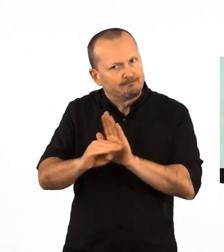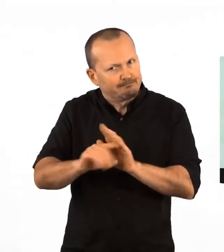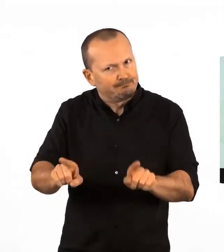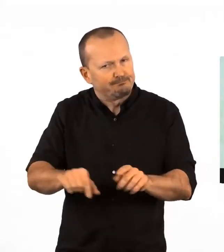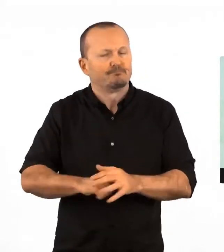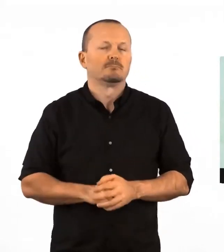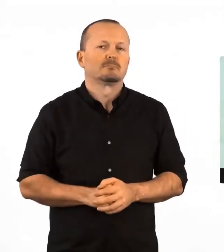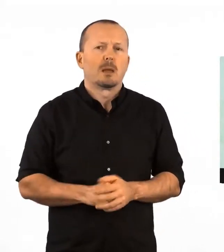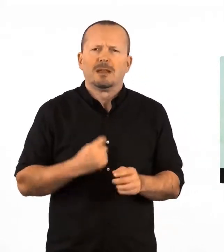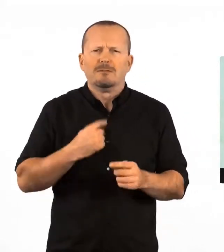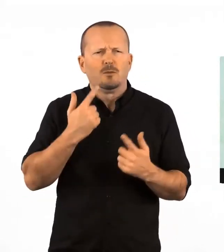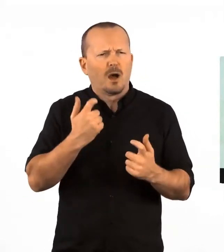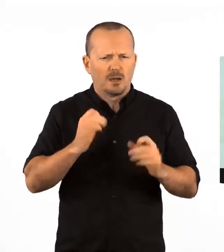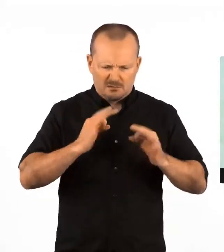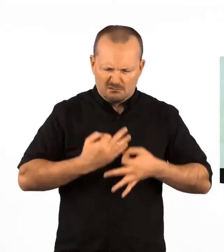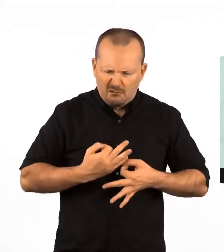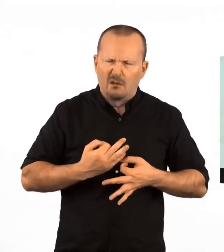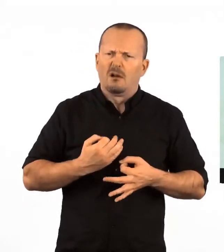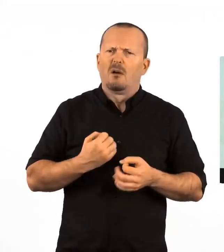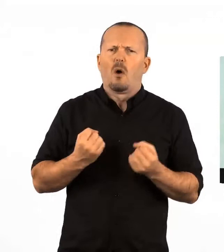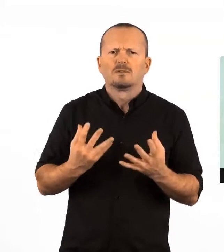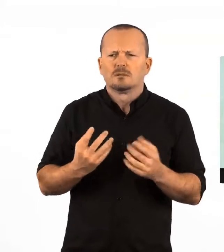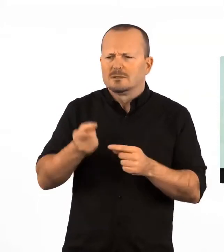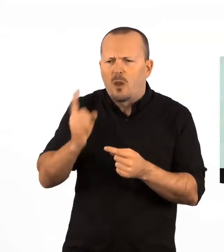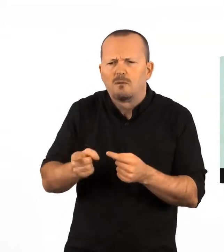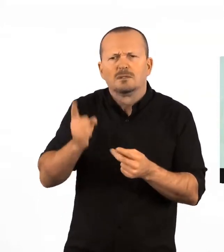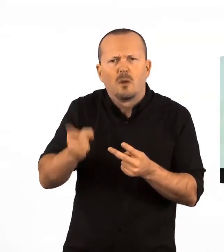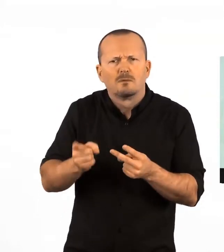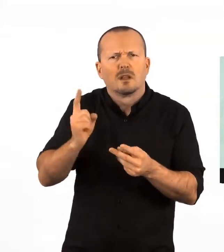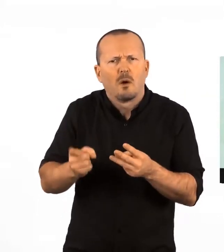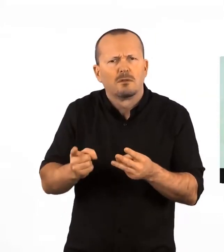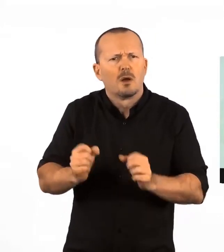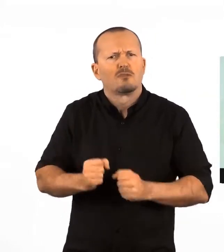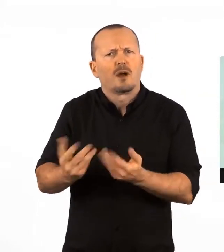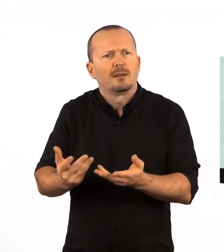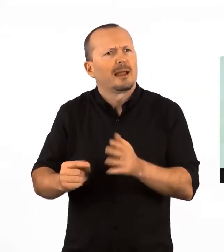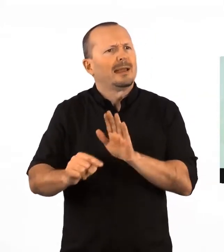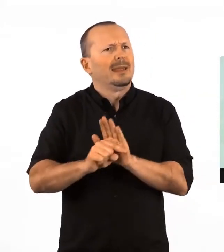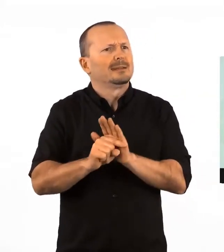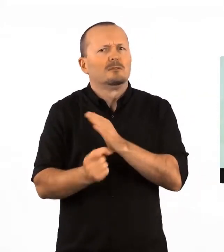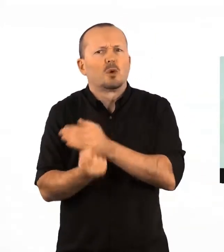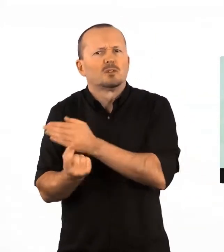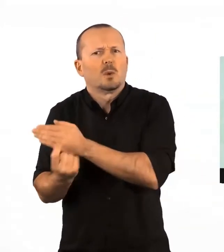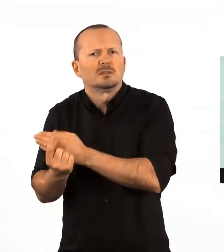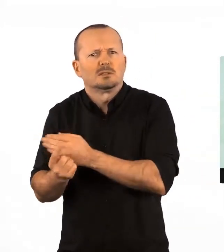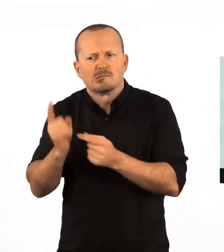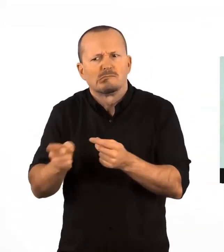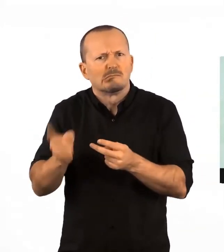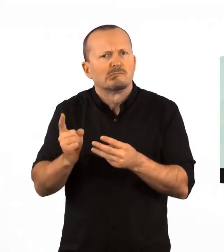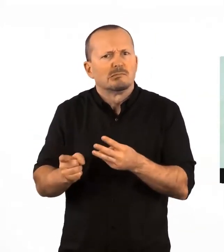constantly providing negative consequences then you need to think and come back to the